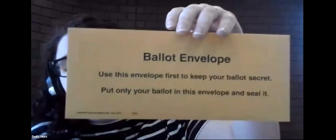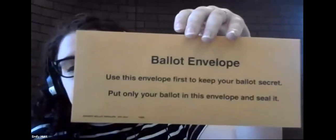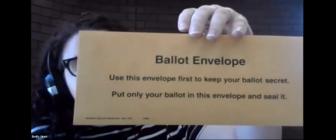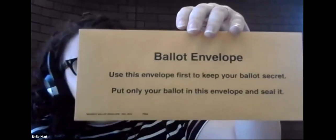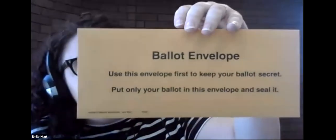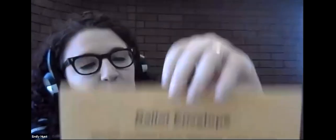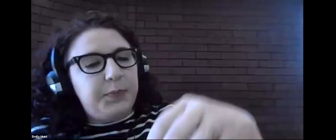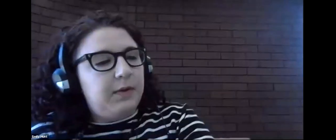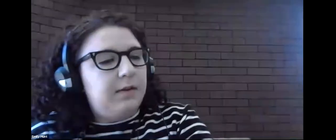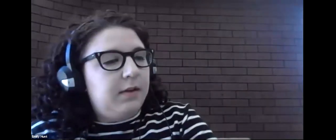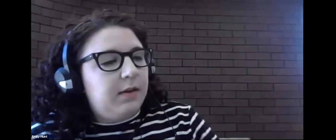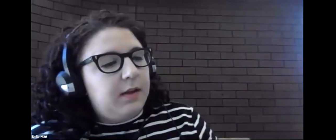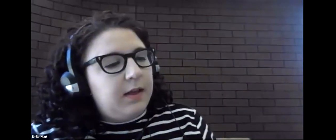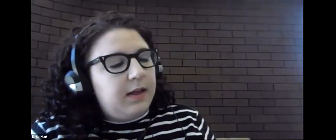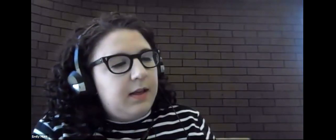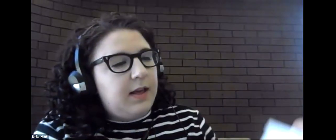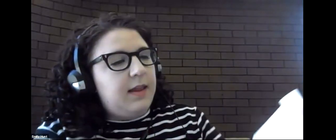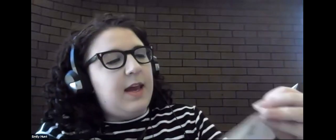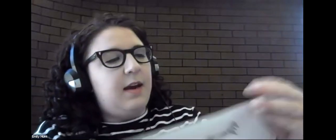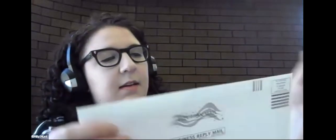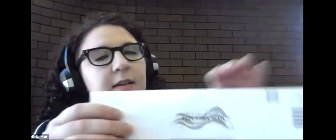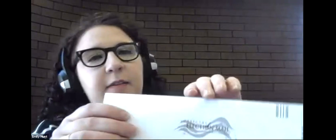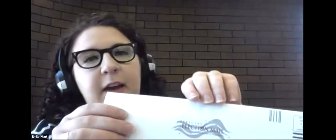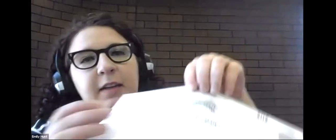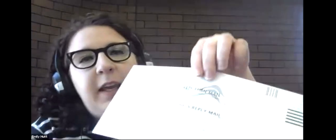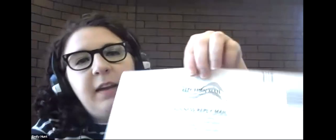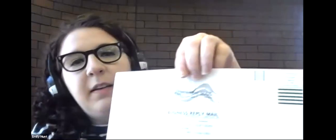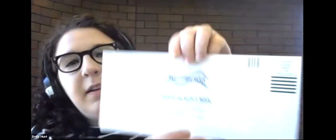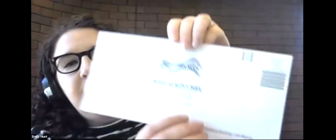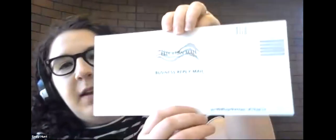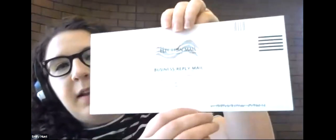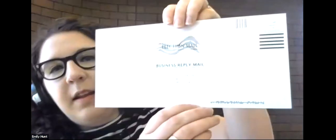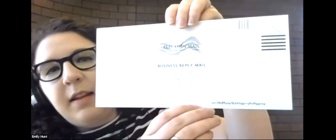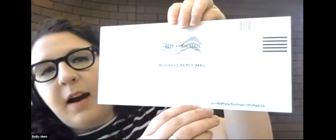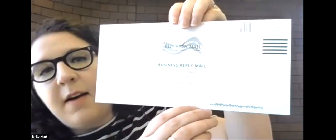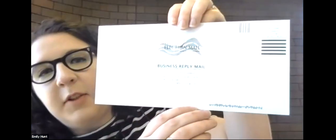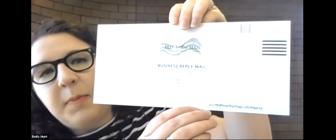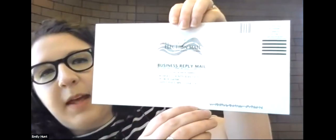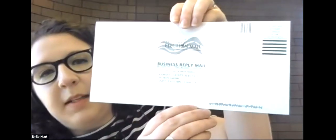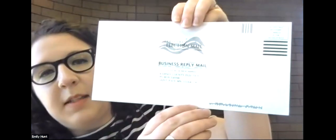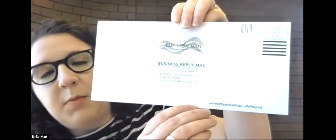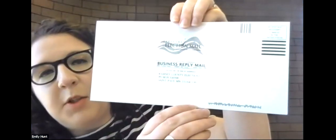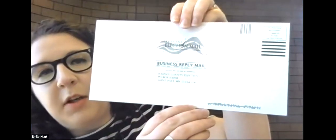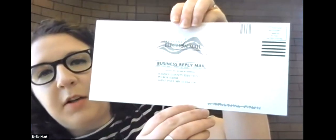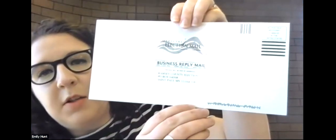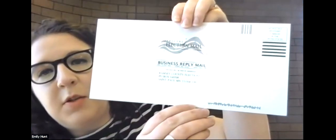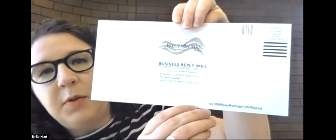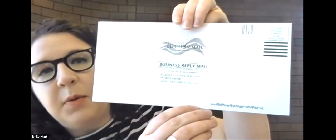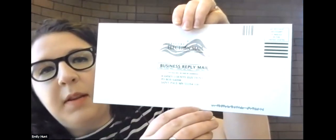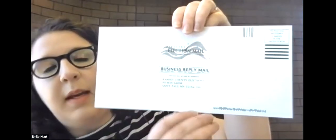secrecy envelope. And then finally, the envelope that is returned to the